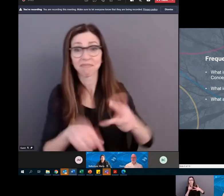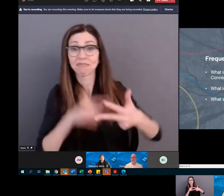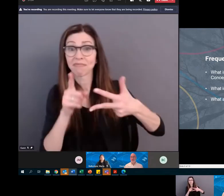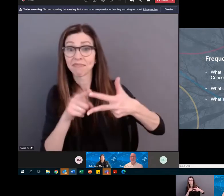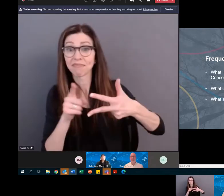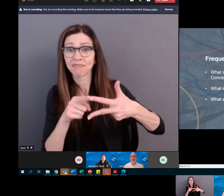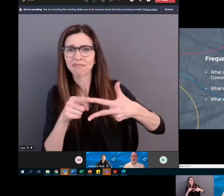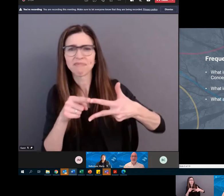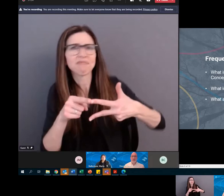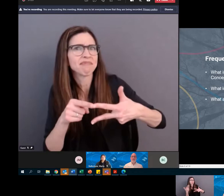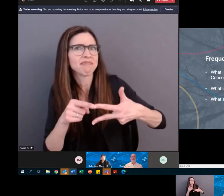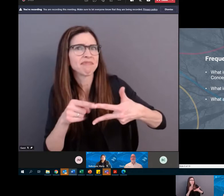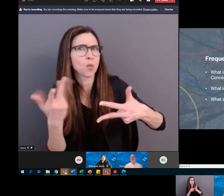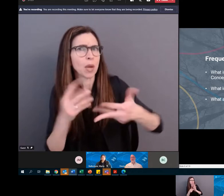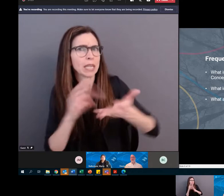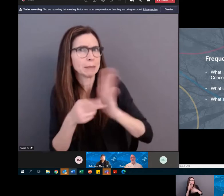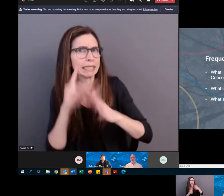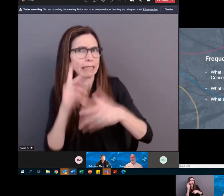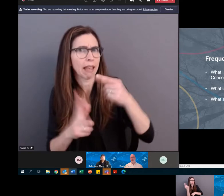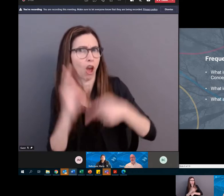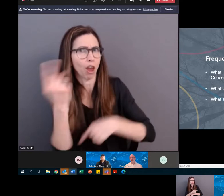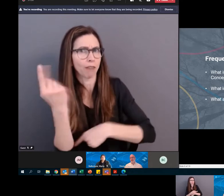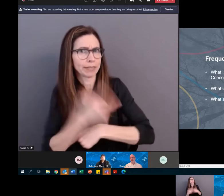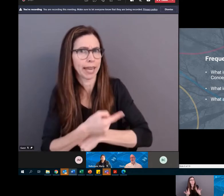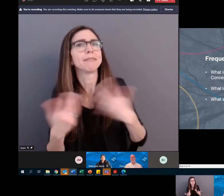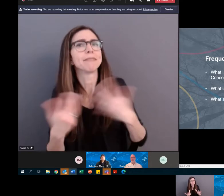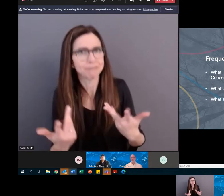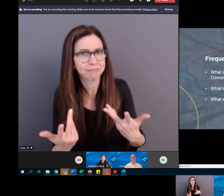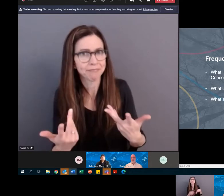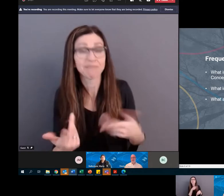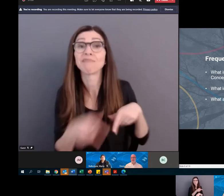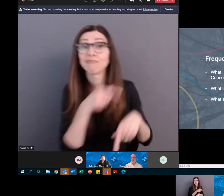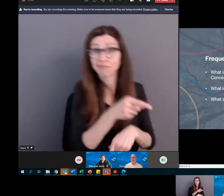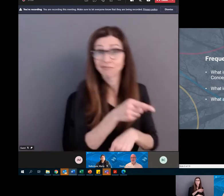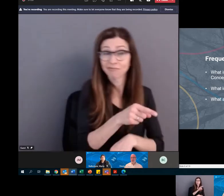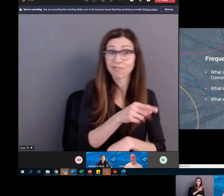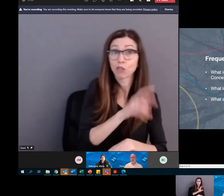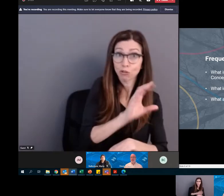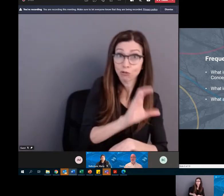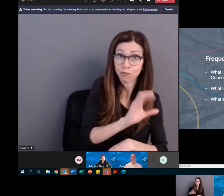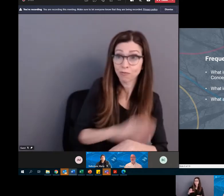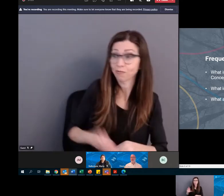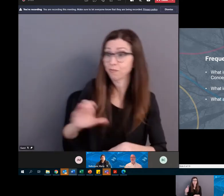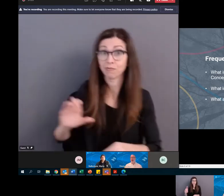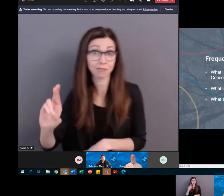What is that? Research and Creation and Concept to Realization components each